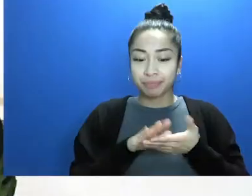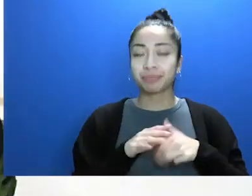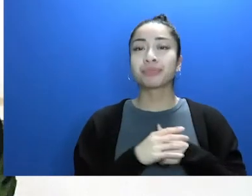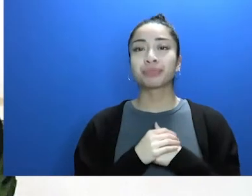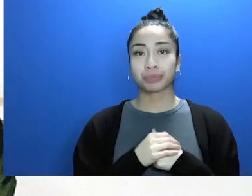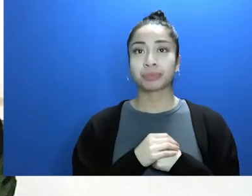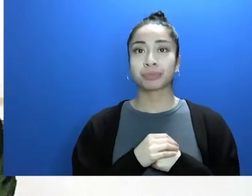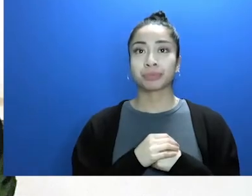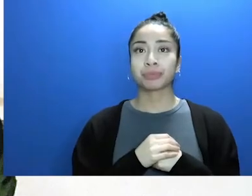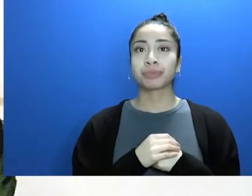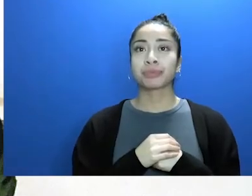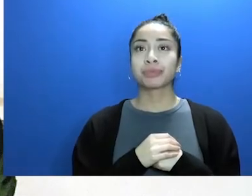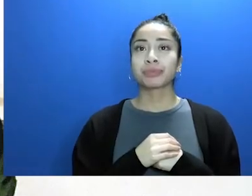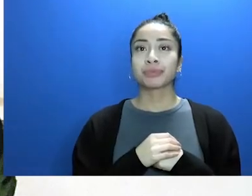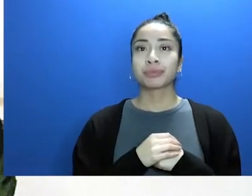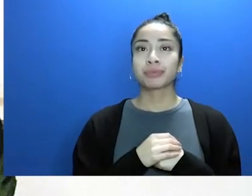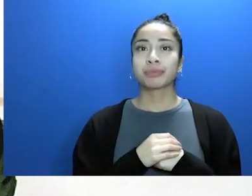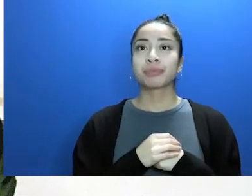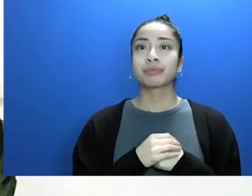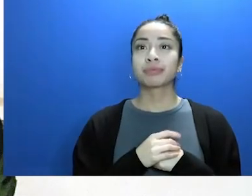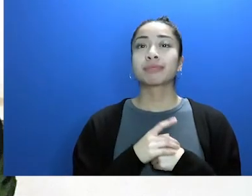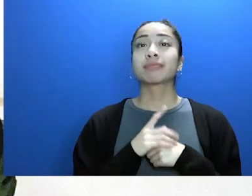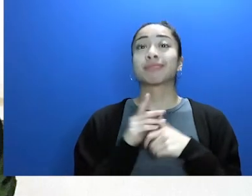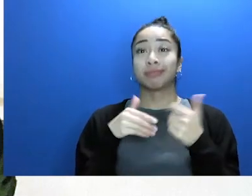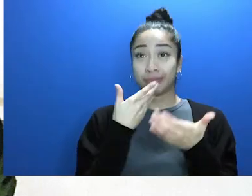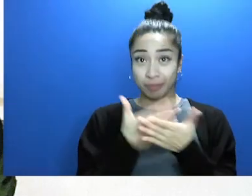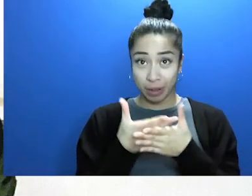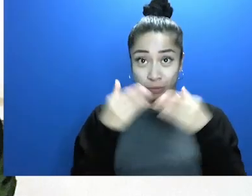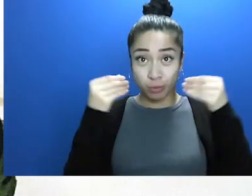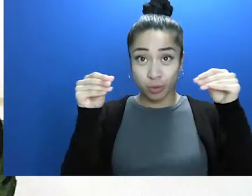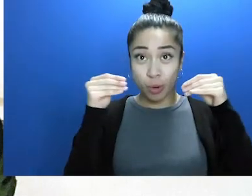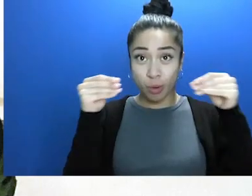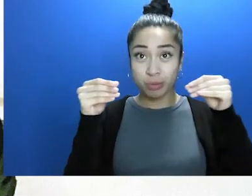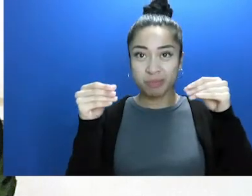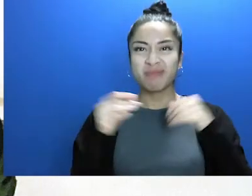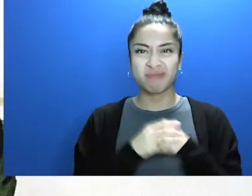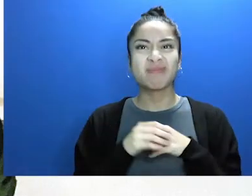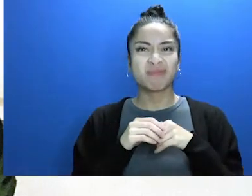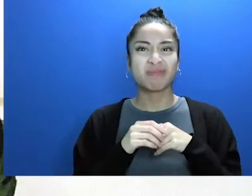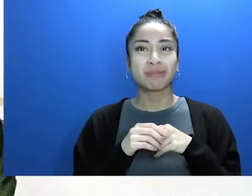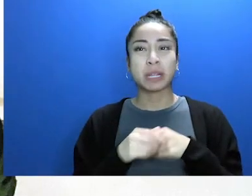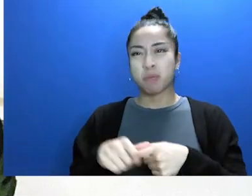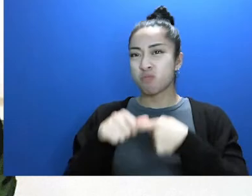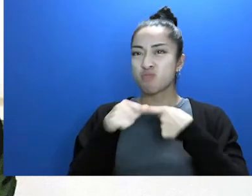at carche the brat could be heard from outside still wanting more gifts though the bows were